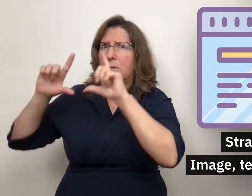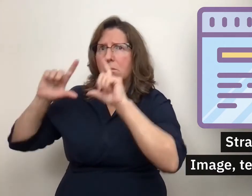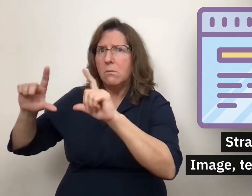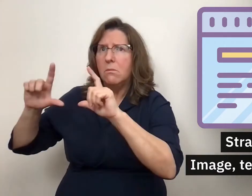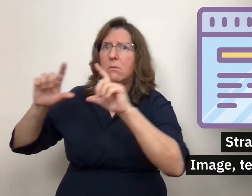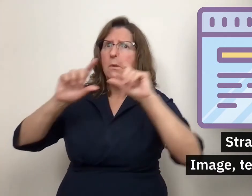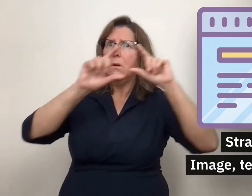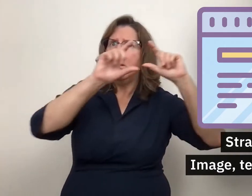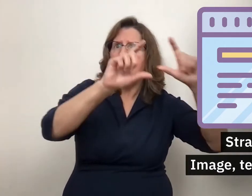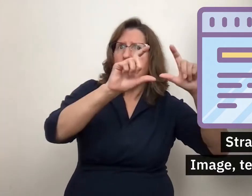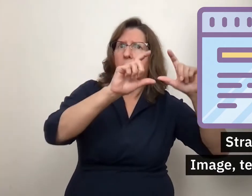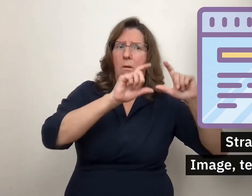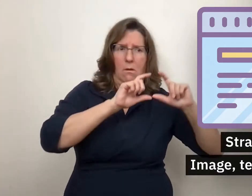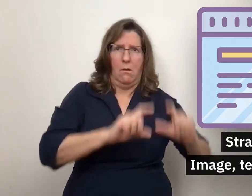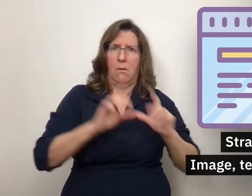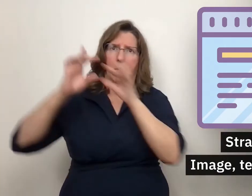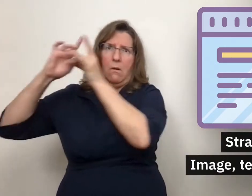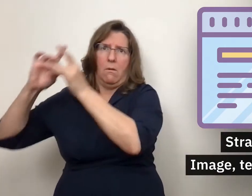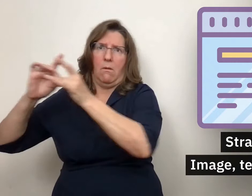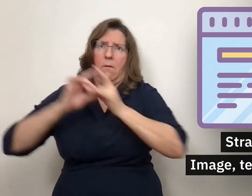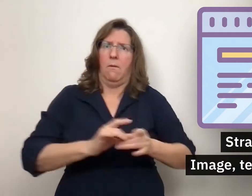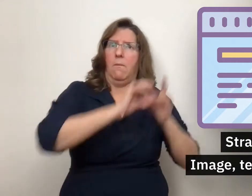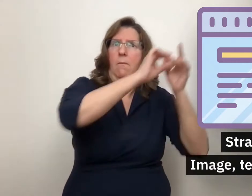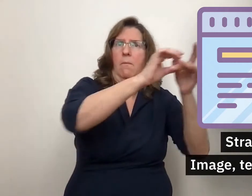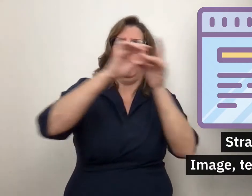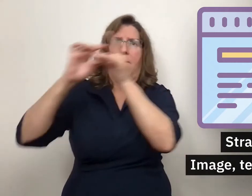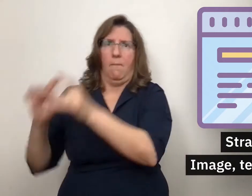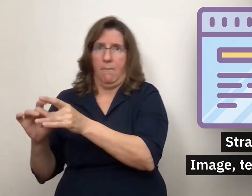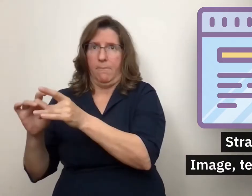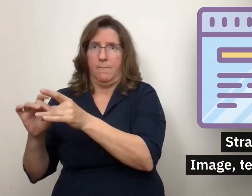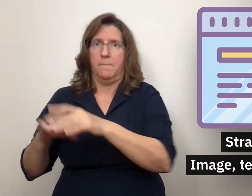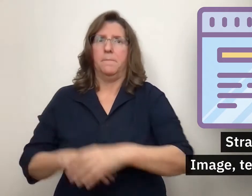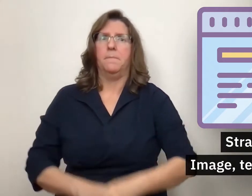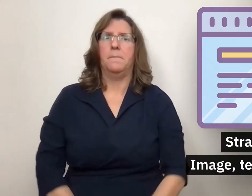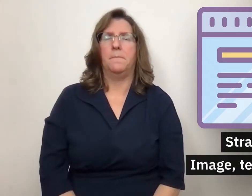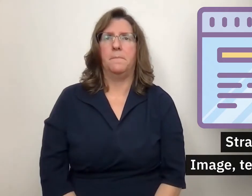Careful thought is needed to structure the content on the screen to support learning.